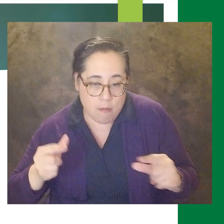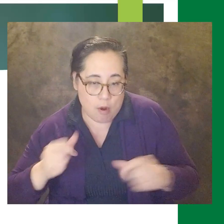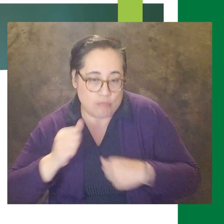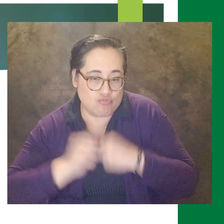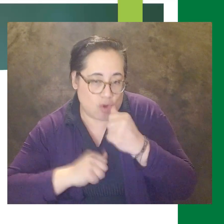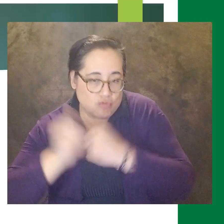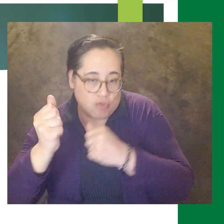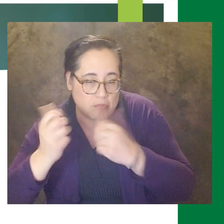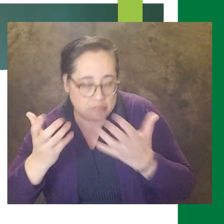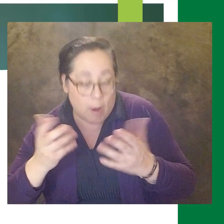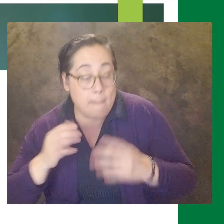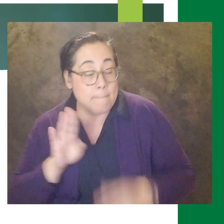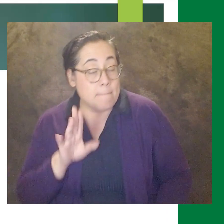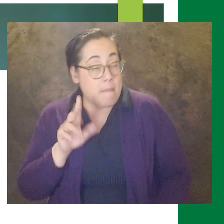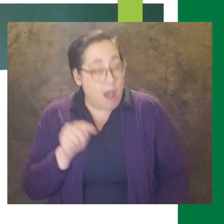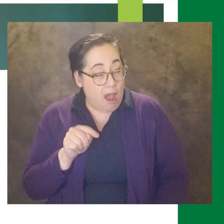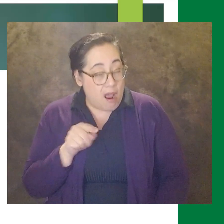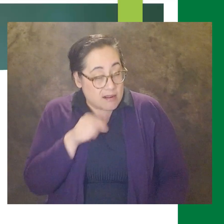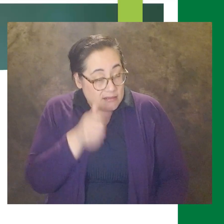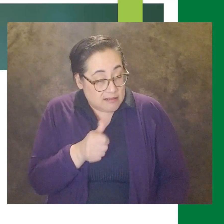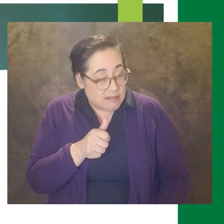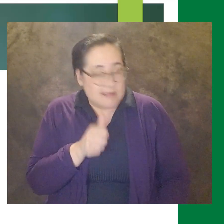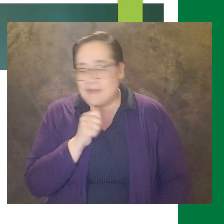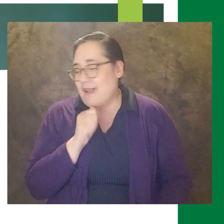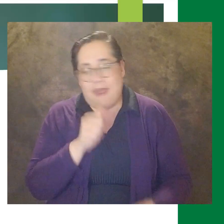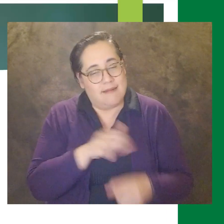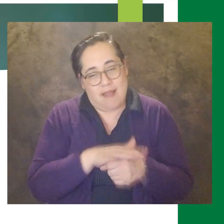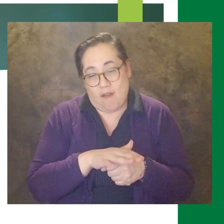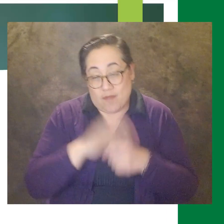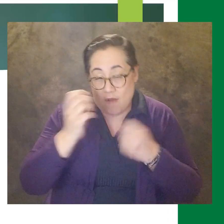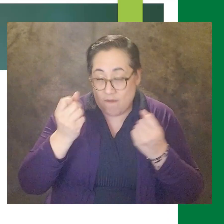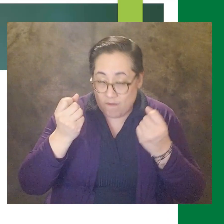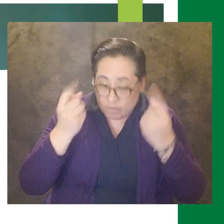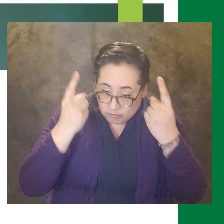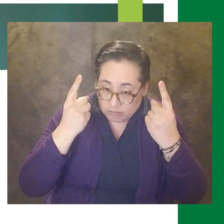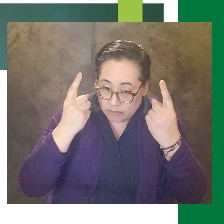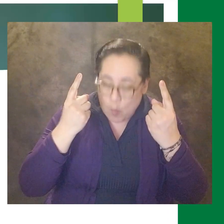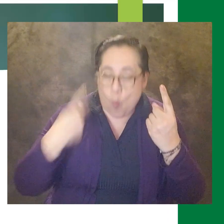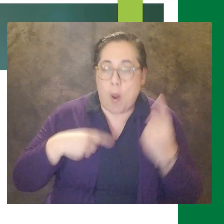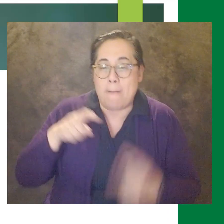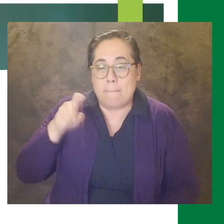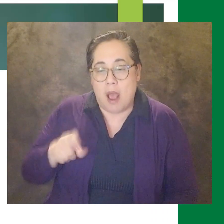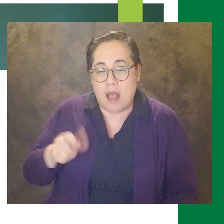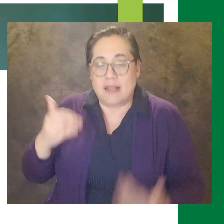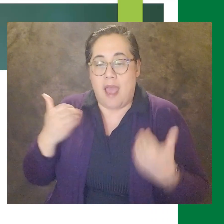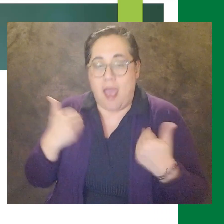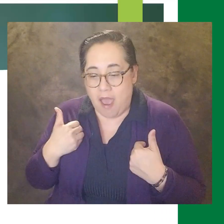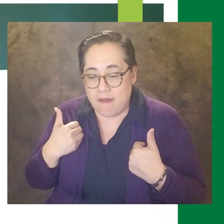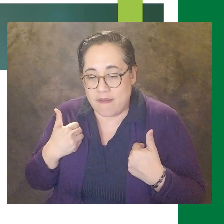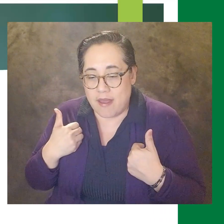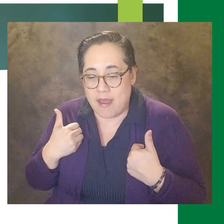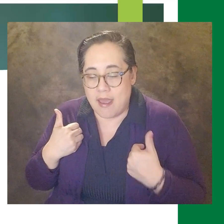But it is not enough to comprehend. We must have extra linguistic knowledge.